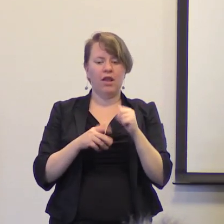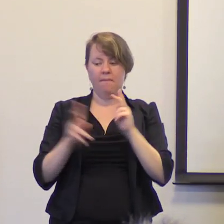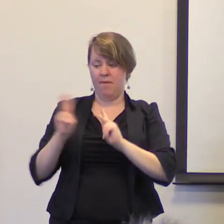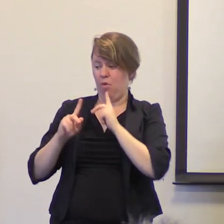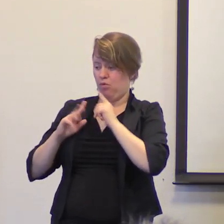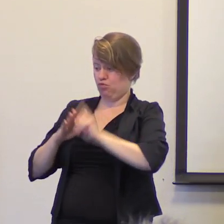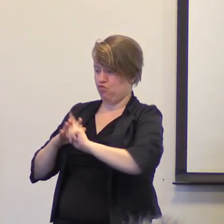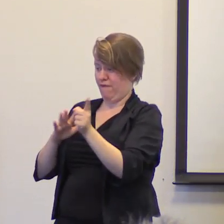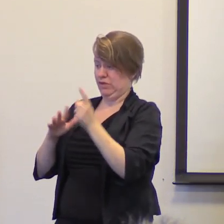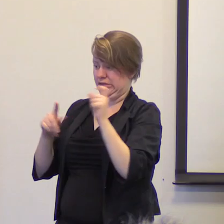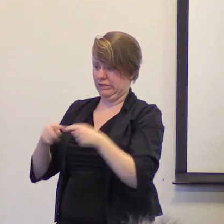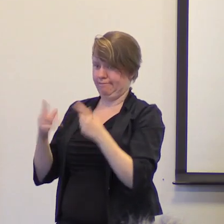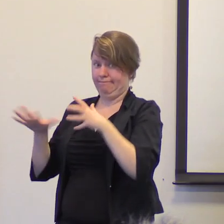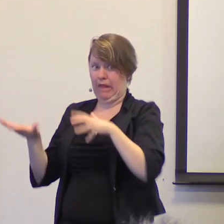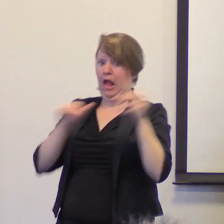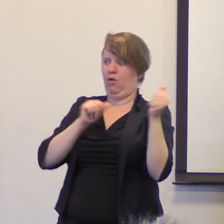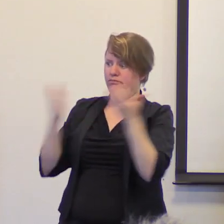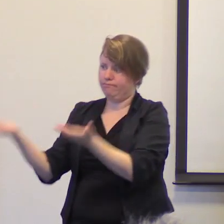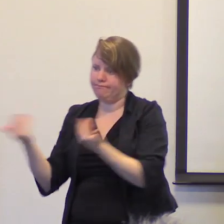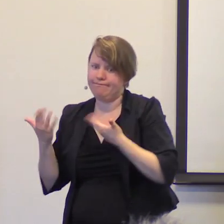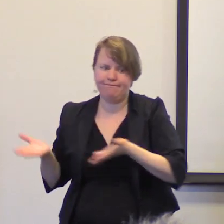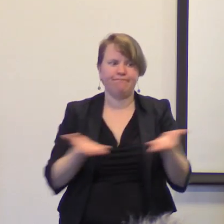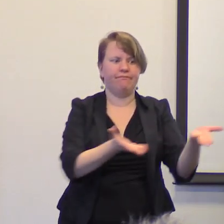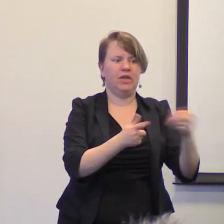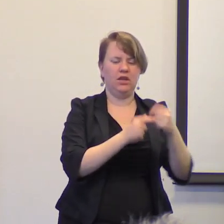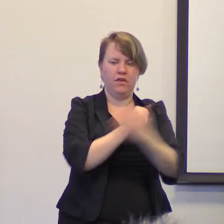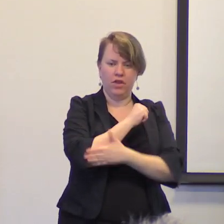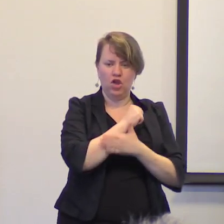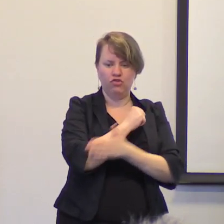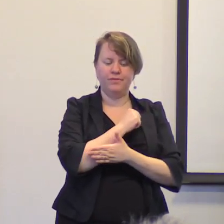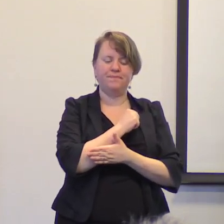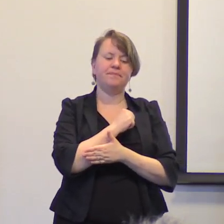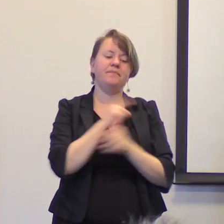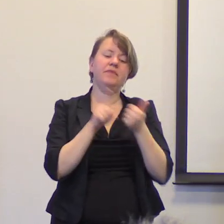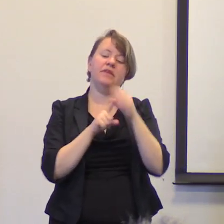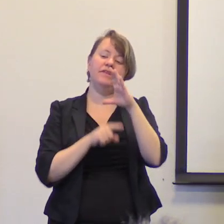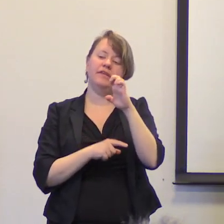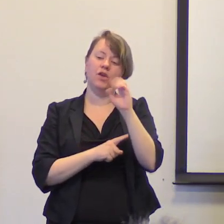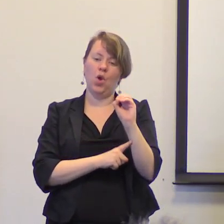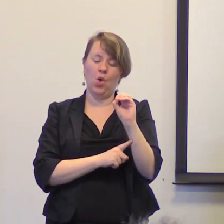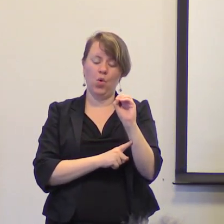from Europe, from Hitler, into the country, and Mark Hetfield, the CEO, has said in a